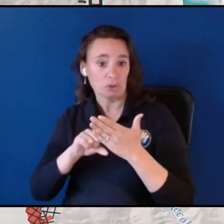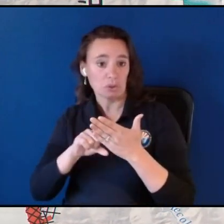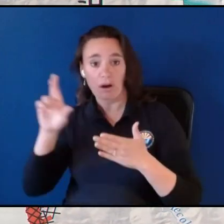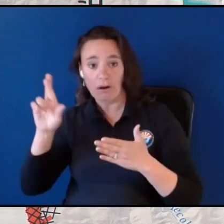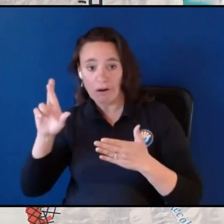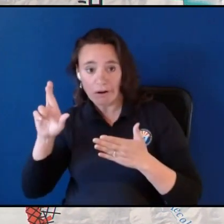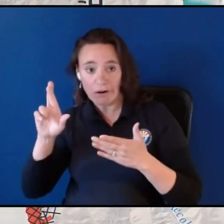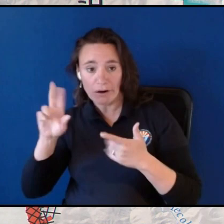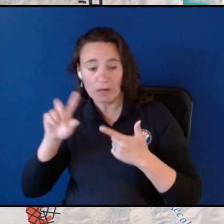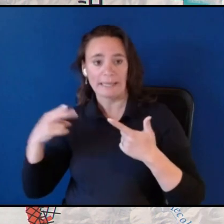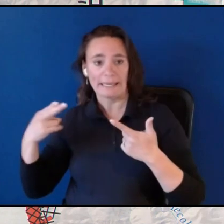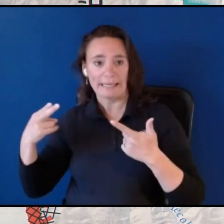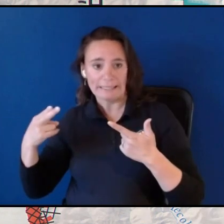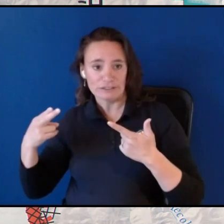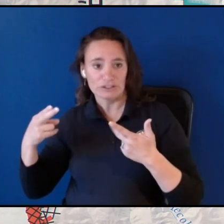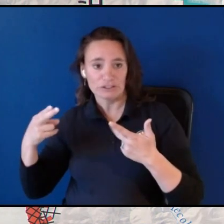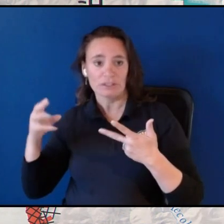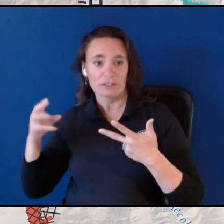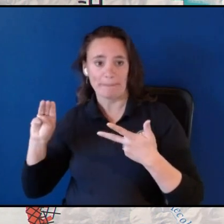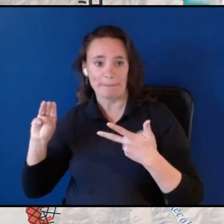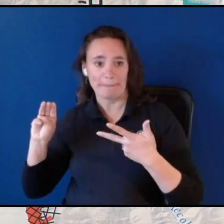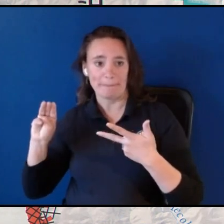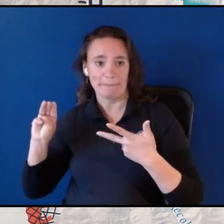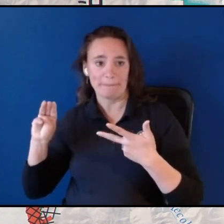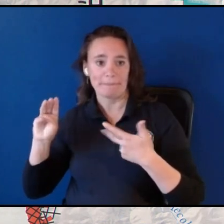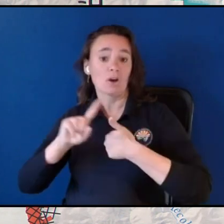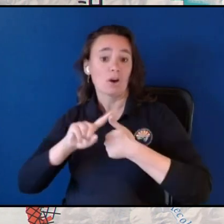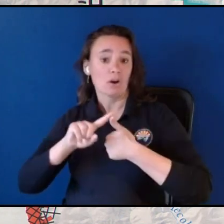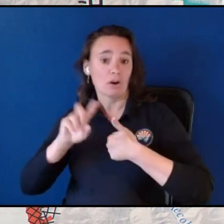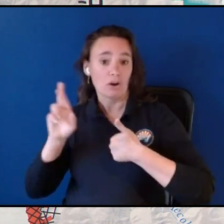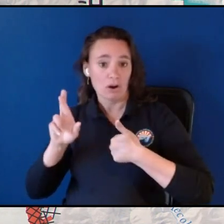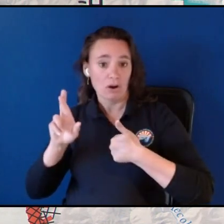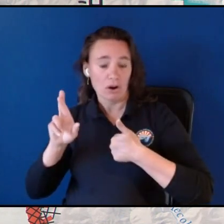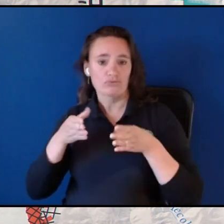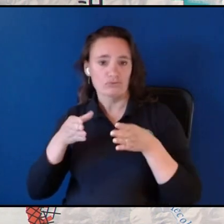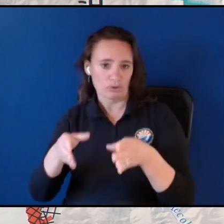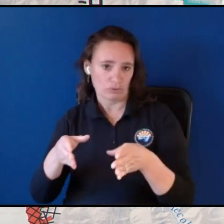So R's are roads. So what we'll commonly do is use existing